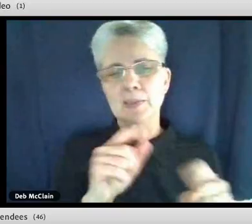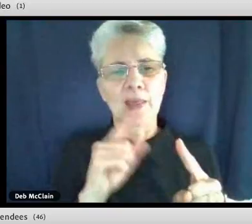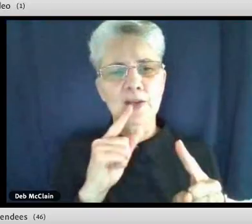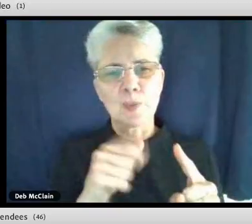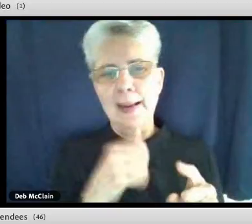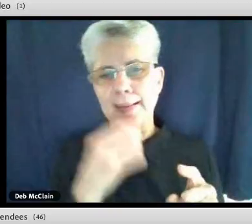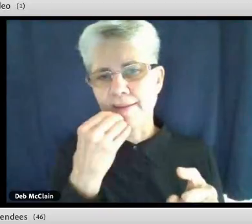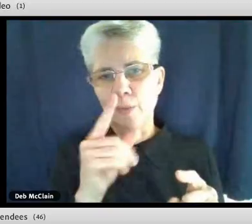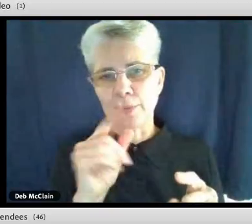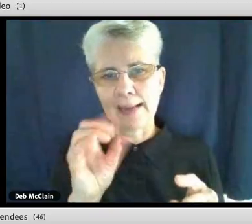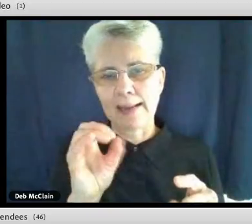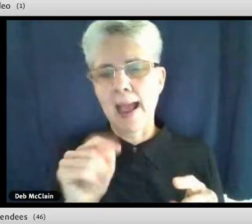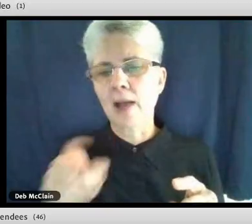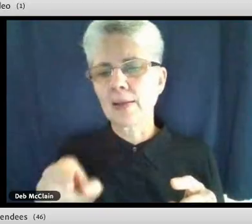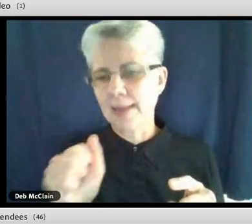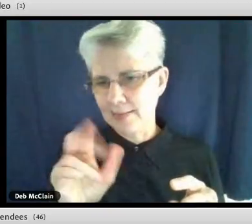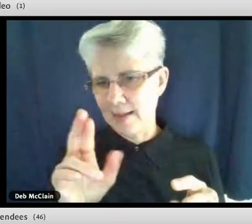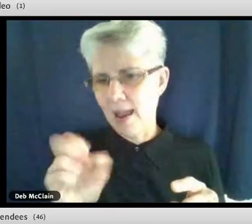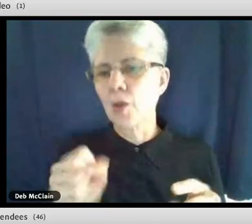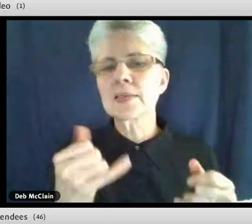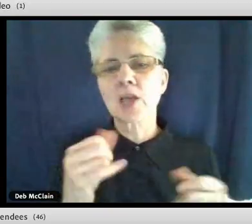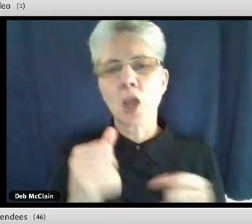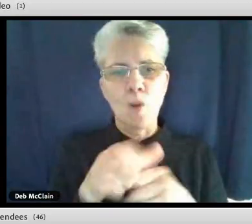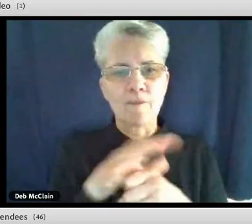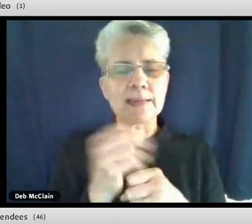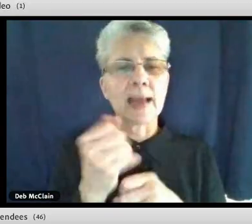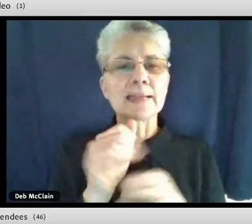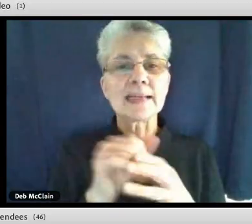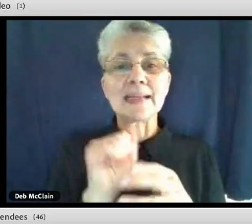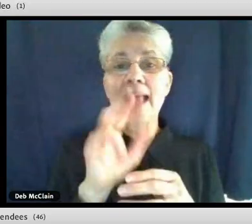Yes, Iris, COVID-19 is airborne,